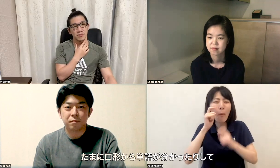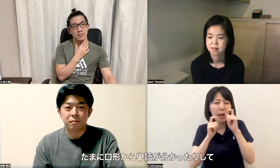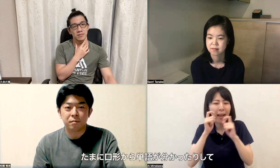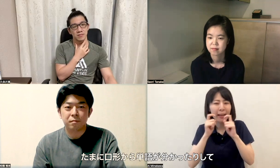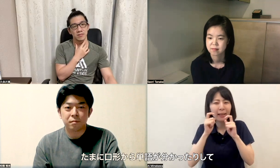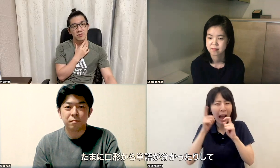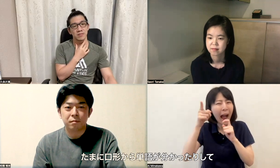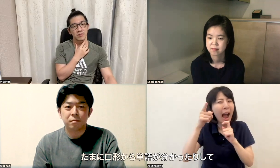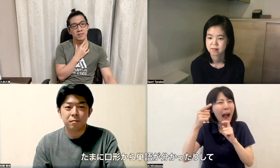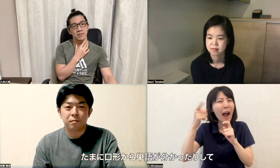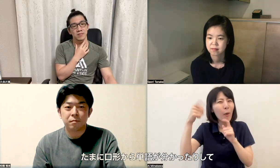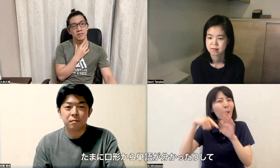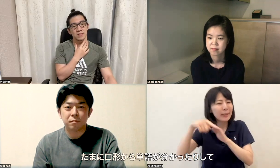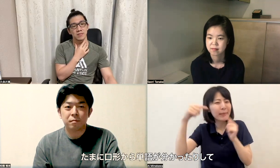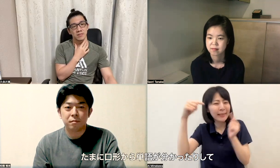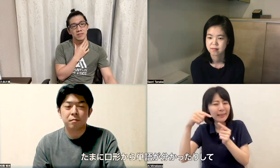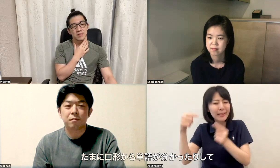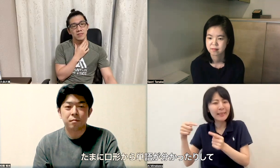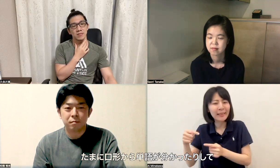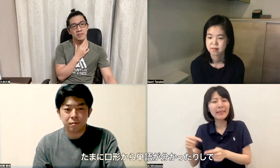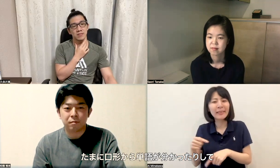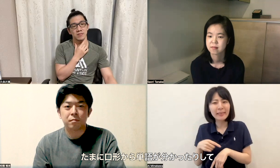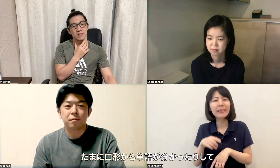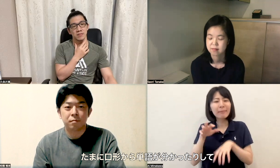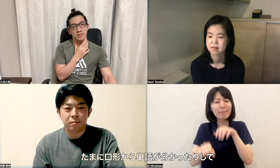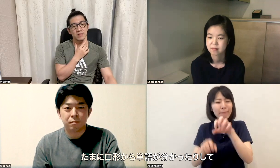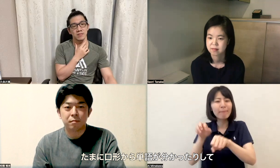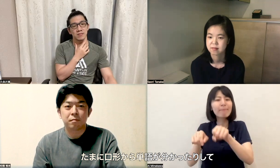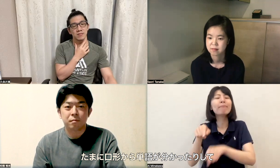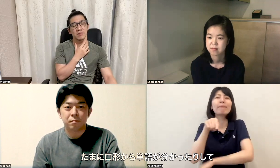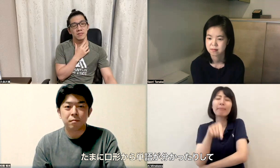and sometimes I understood the words from reading mouth.